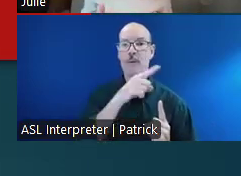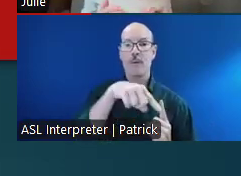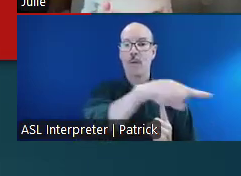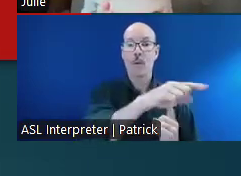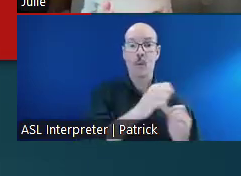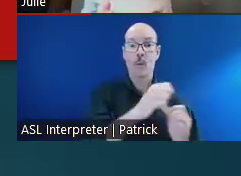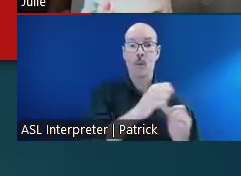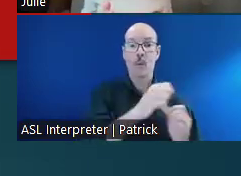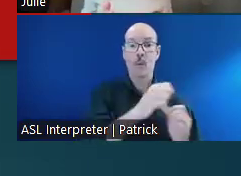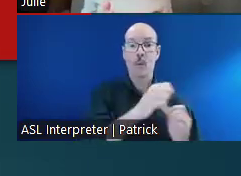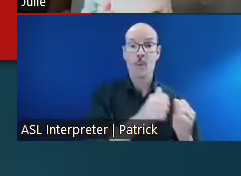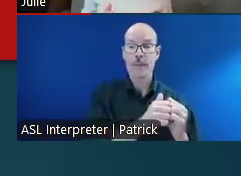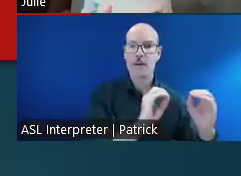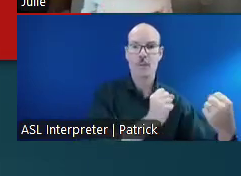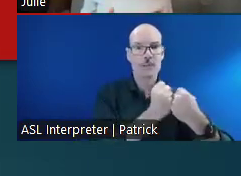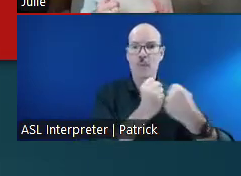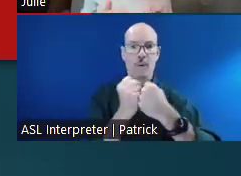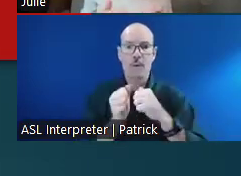And that is very, very stressful.